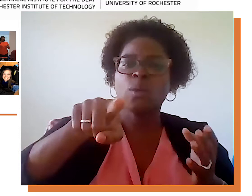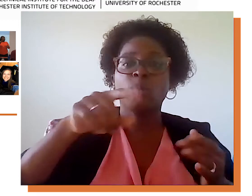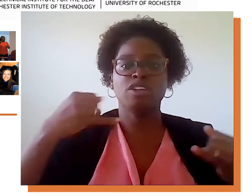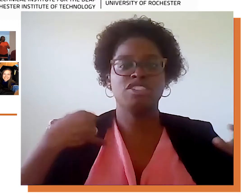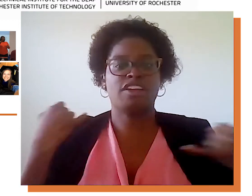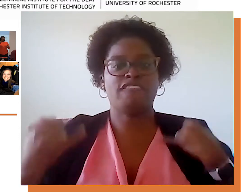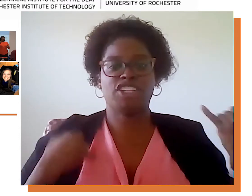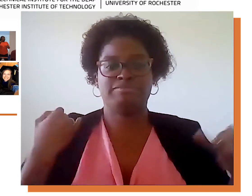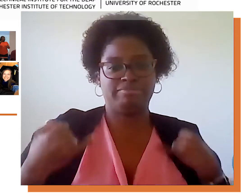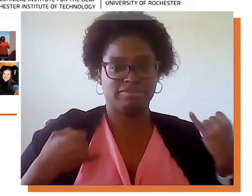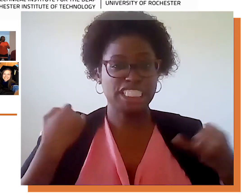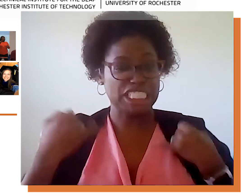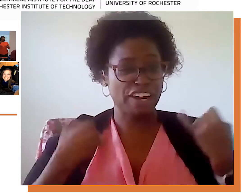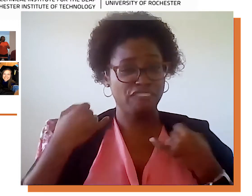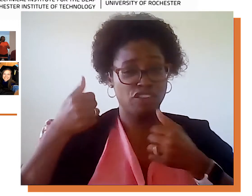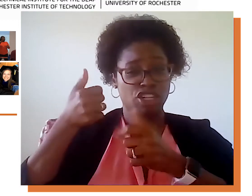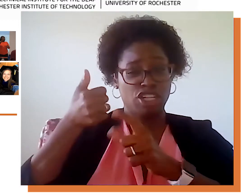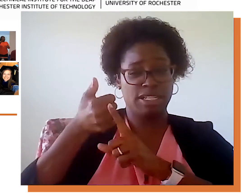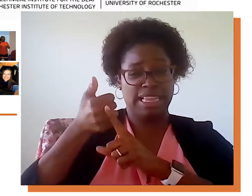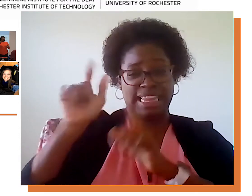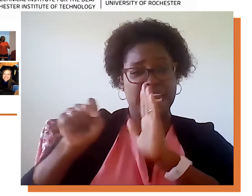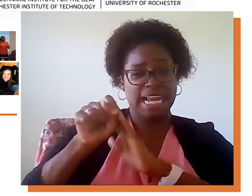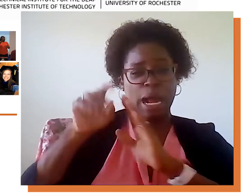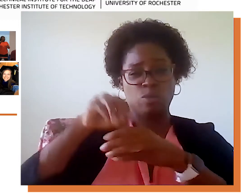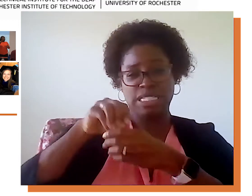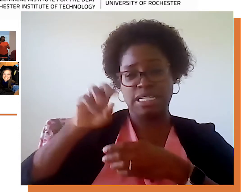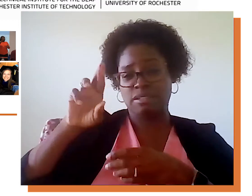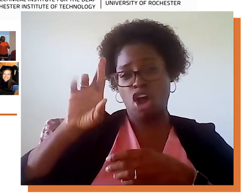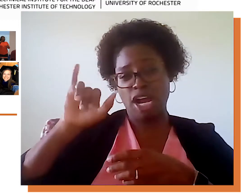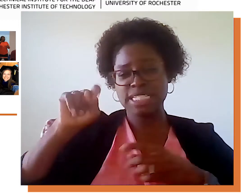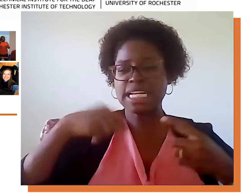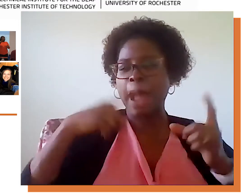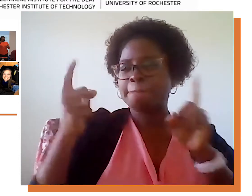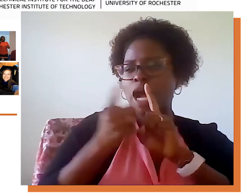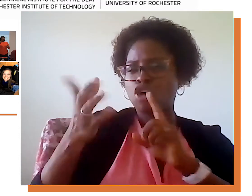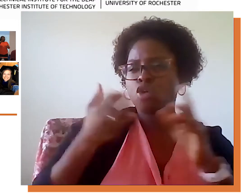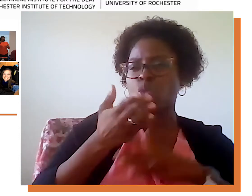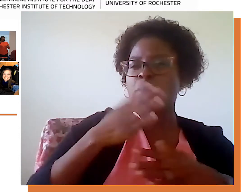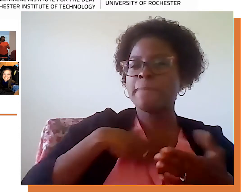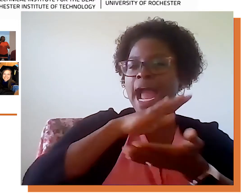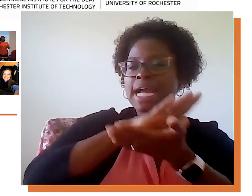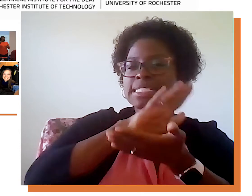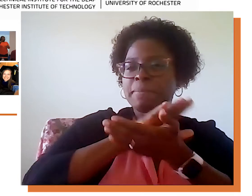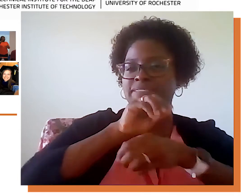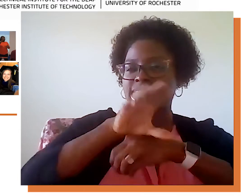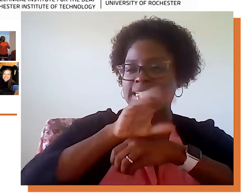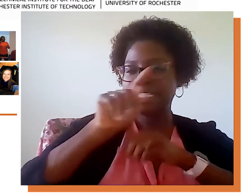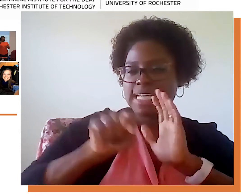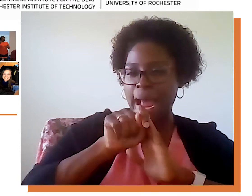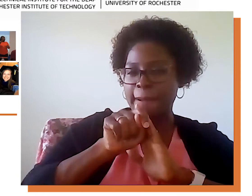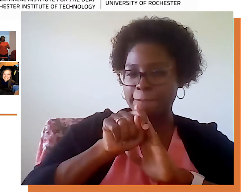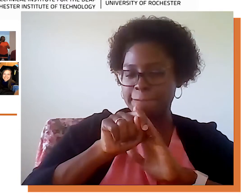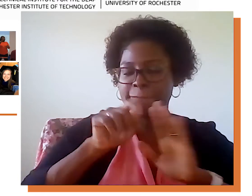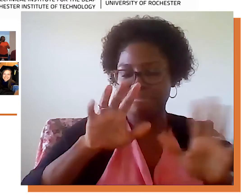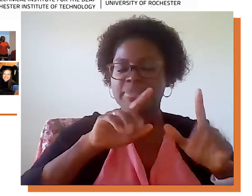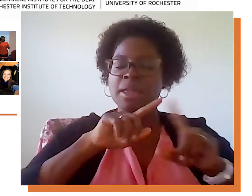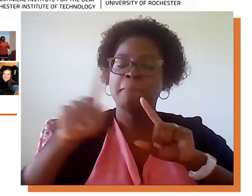and that was Jennifer Gravitz. At that time at R.I.T., I had met her when I was an academic advisor briefly.